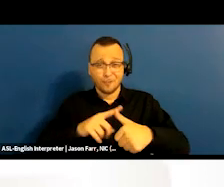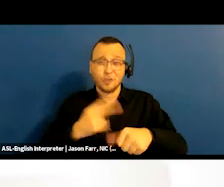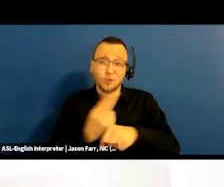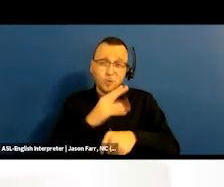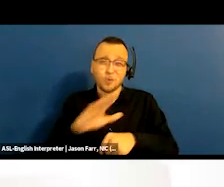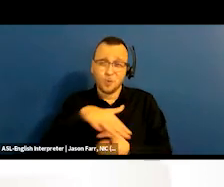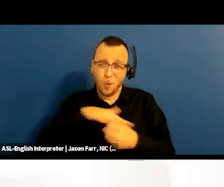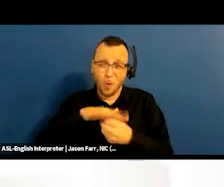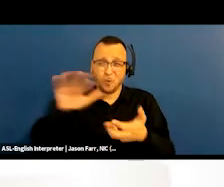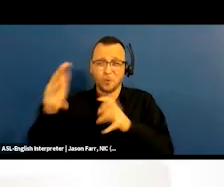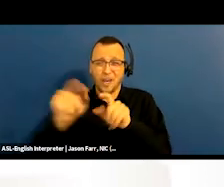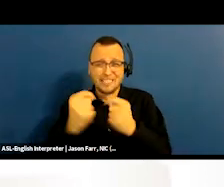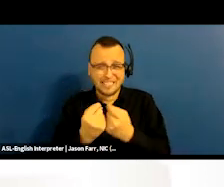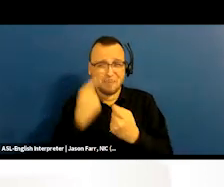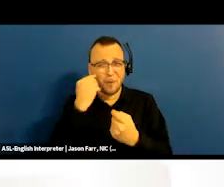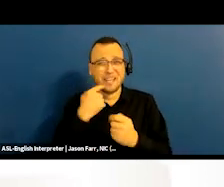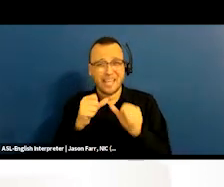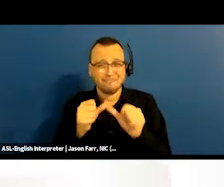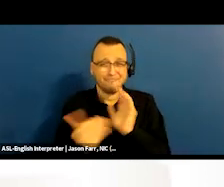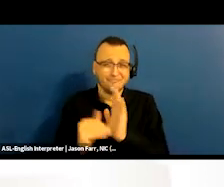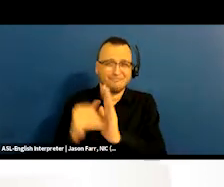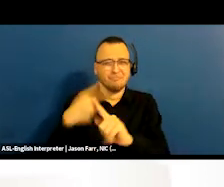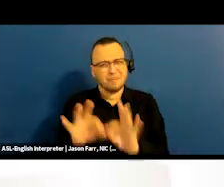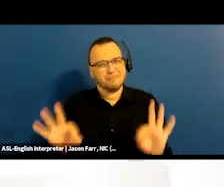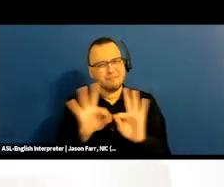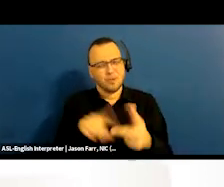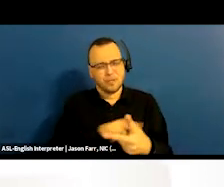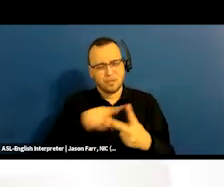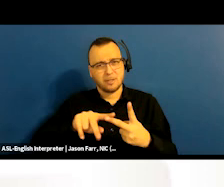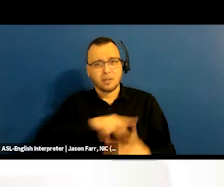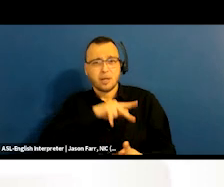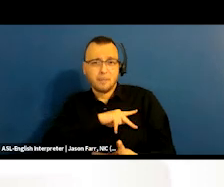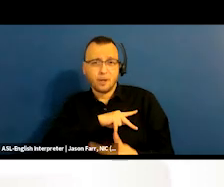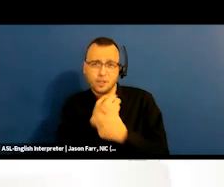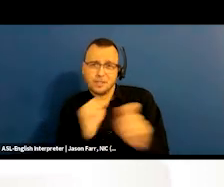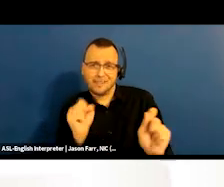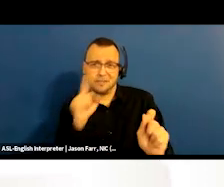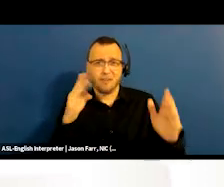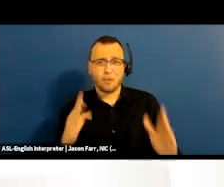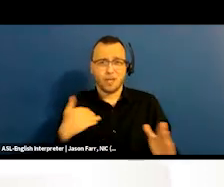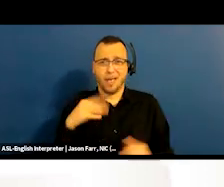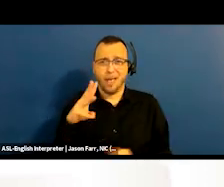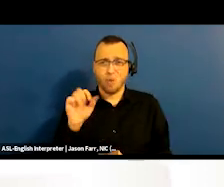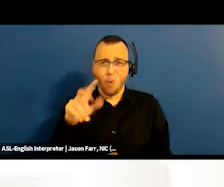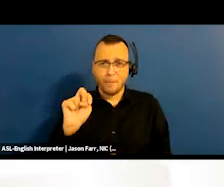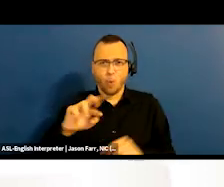while they were in psychosis because of that rapport we had. So I think rapport building is very big as well. And they already said it earlier,